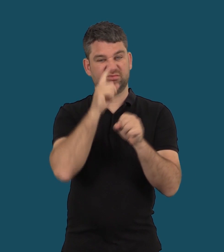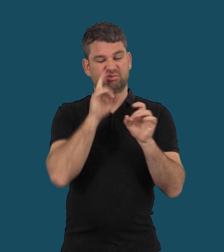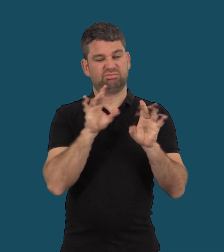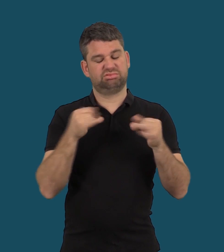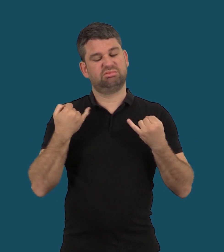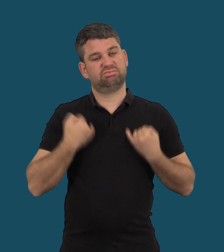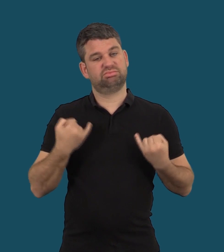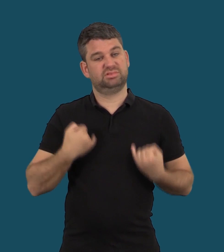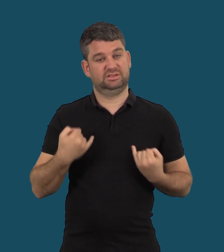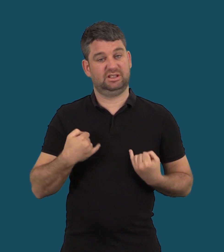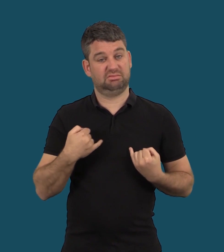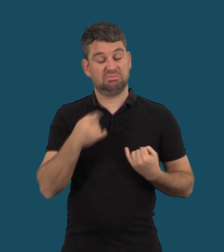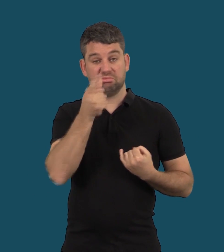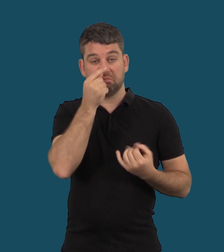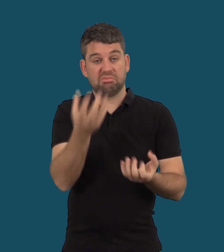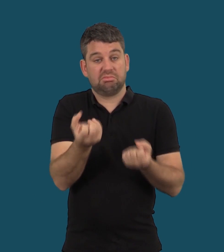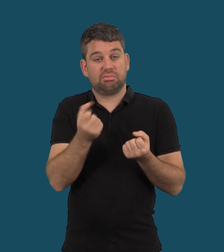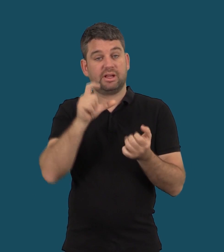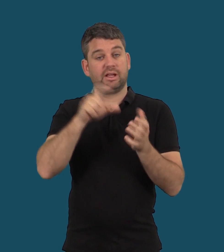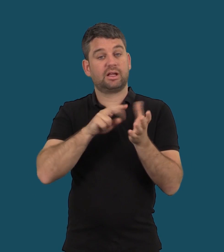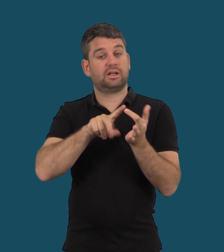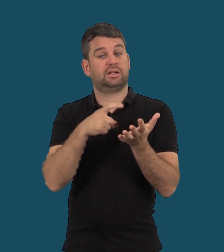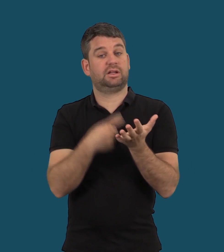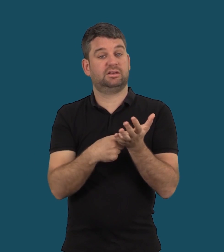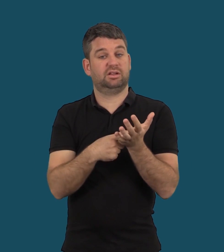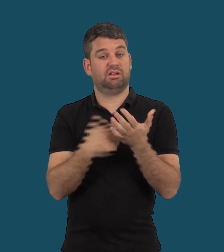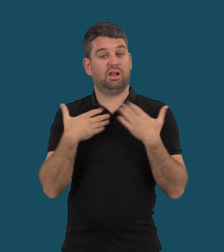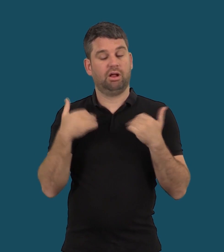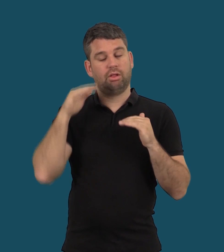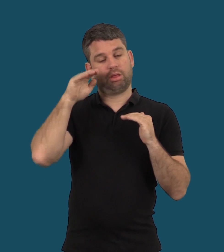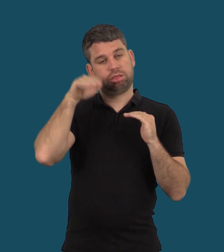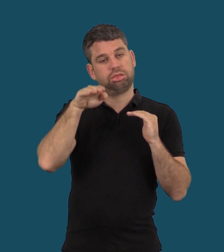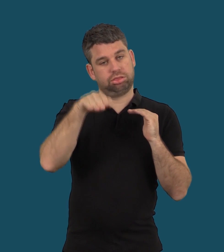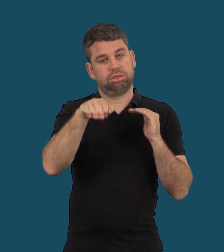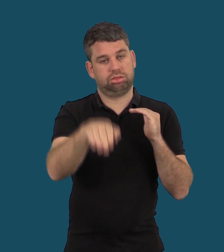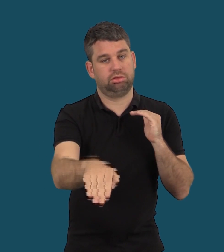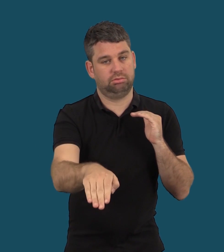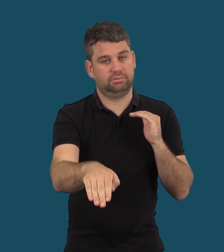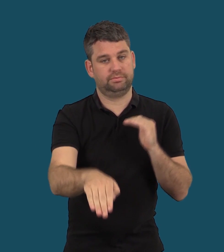Asbestos can cause cancer and other health conditions.